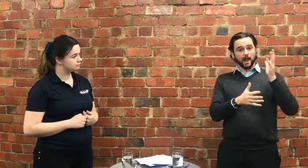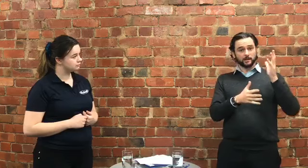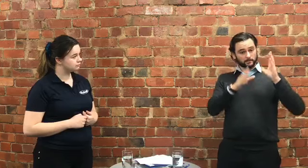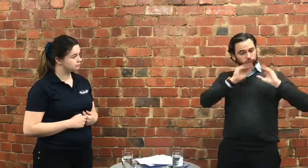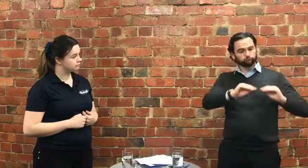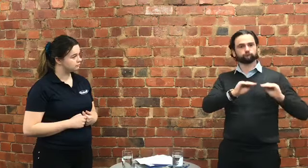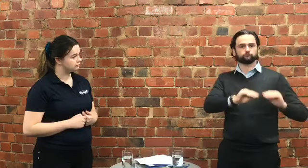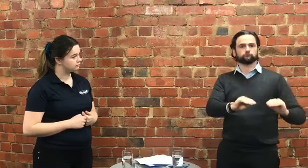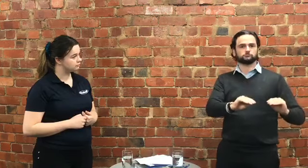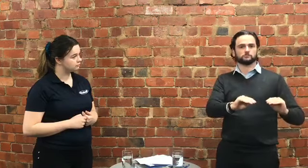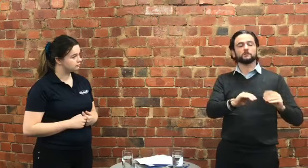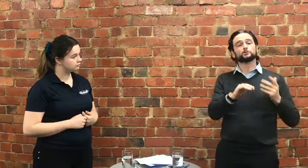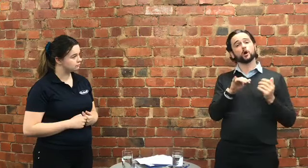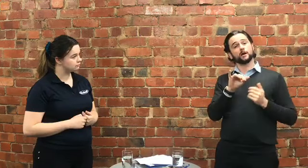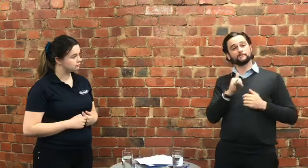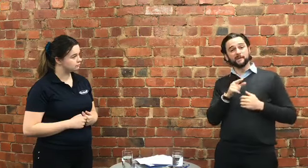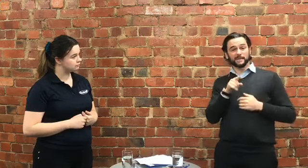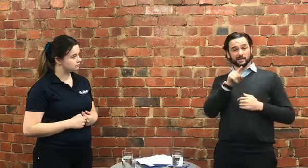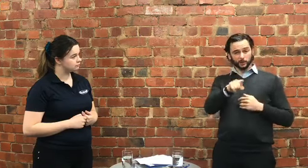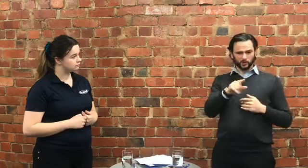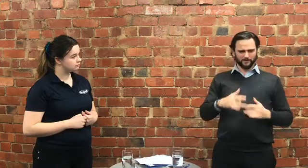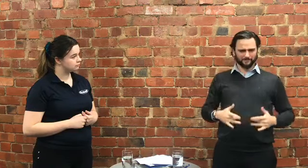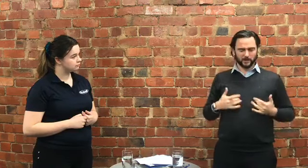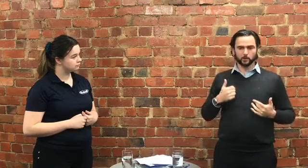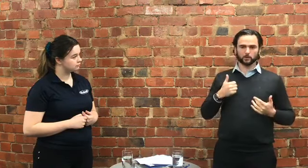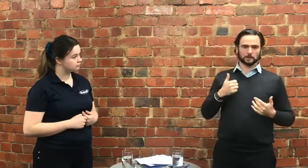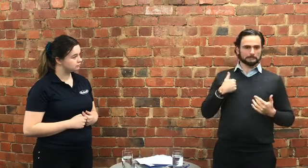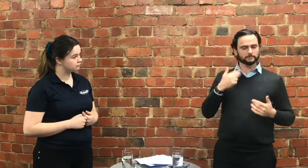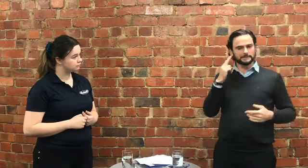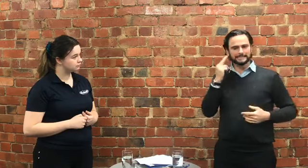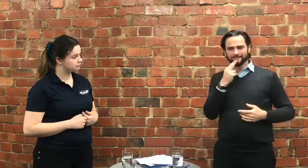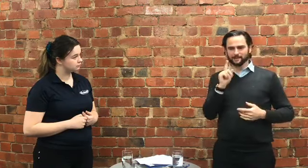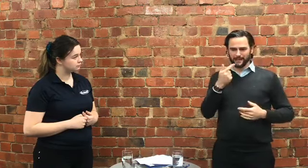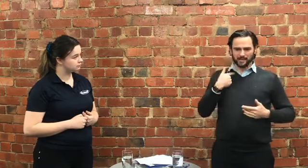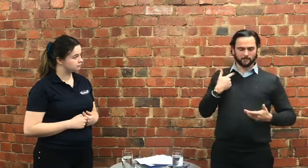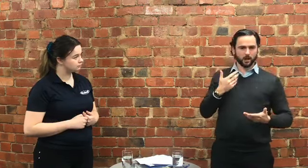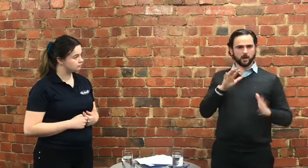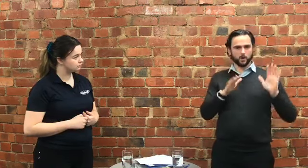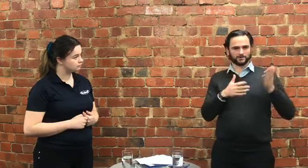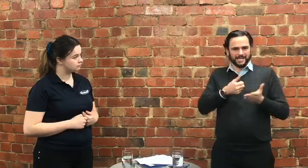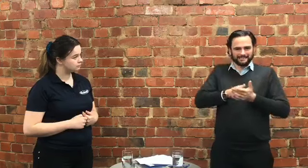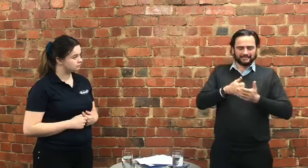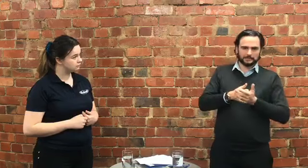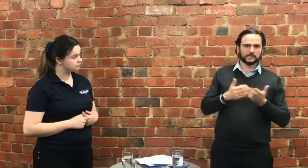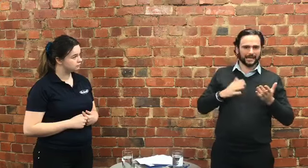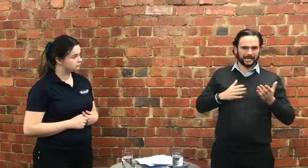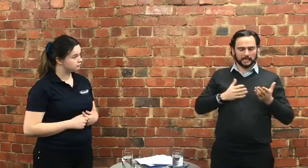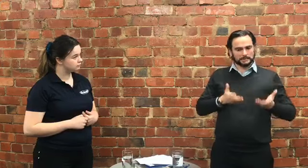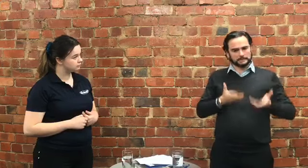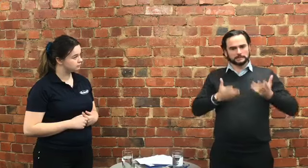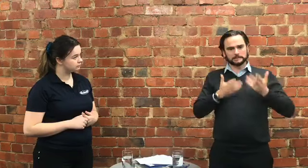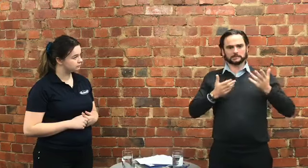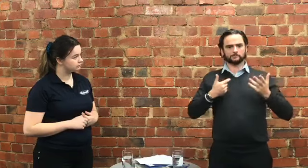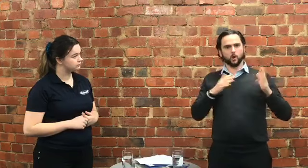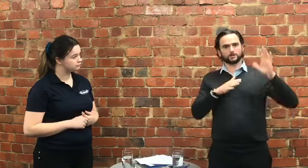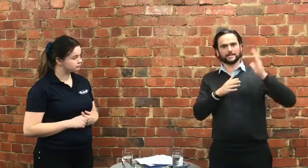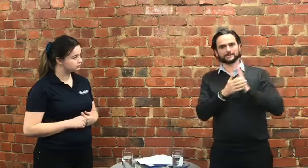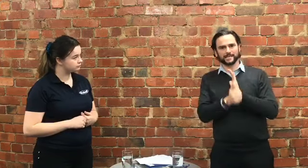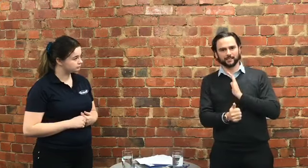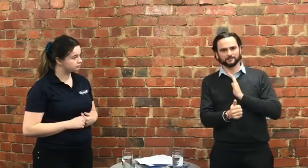We also have Auslan training or tutoring. You may think, oh, my Auslan skills are basic